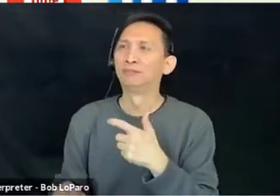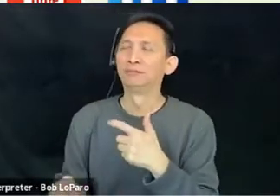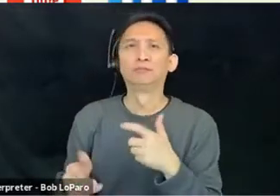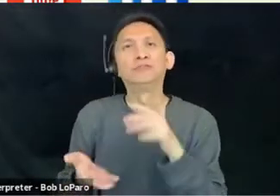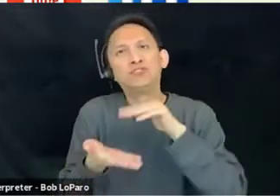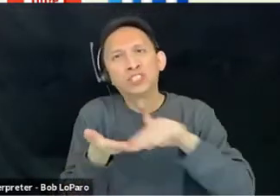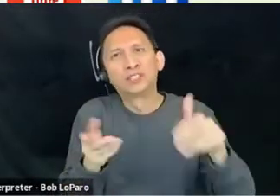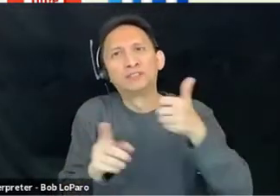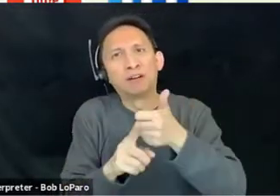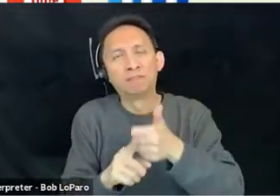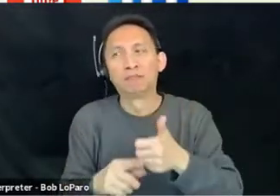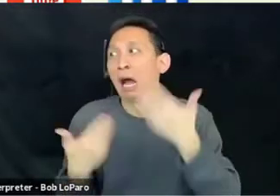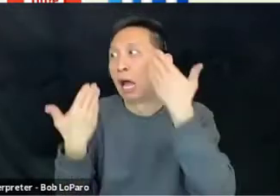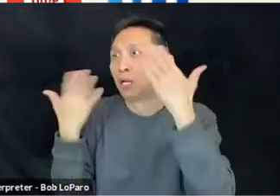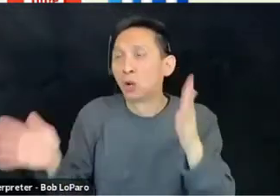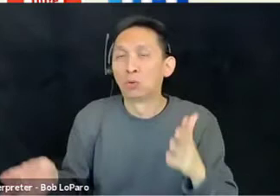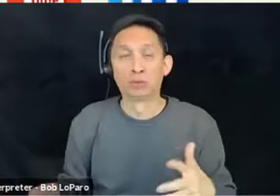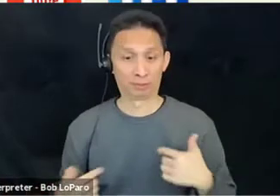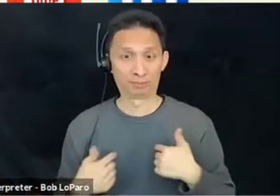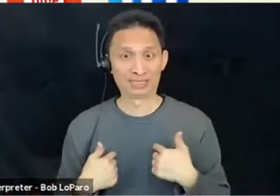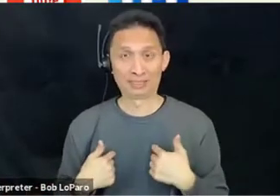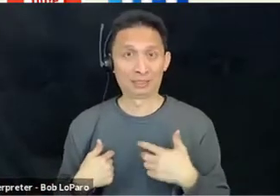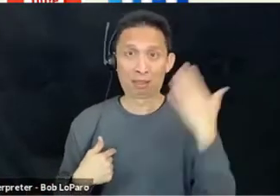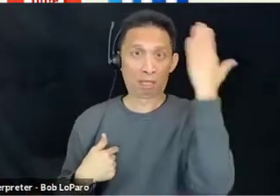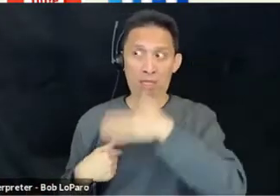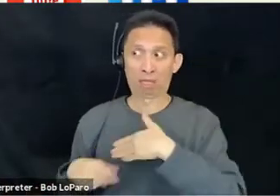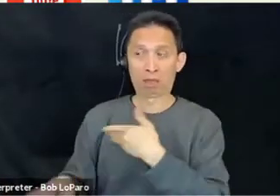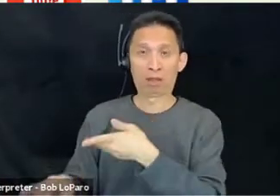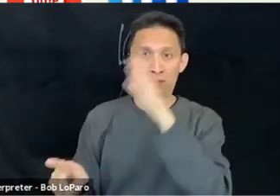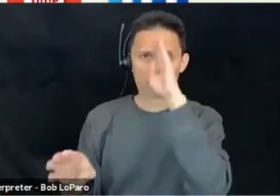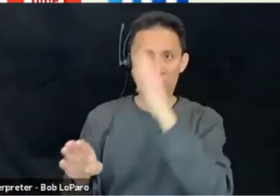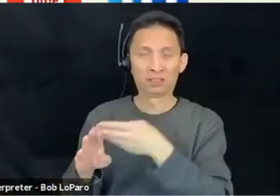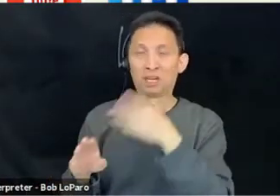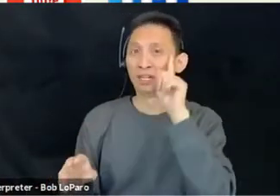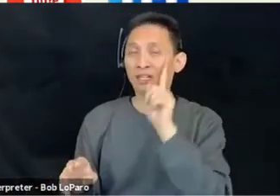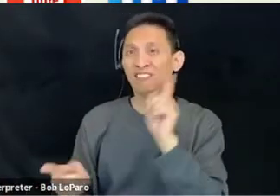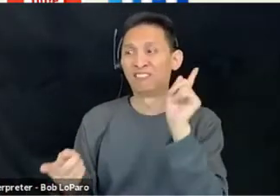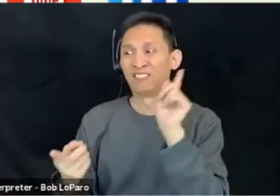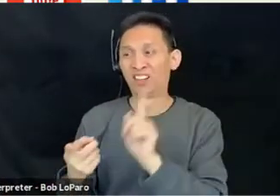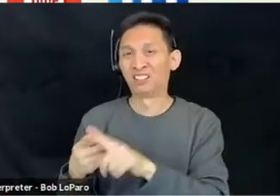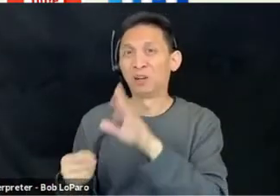I had no idea my son was deaf until he was 2-years-old. I had no idea.